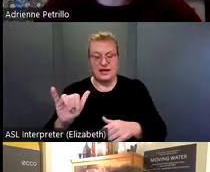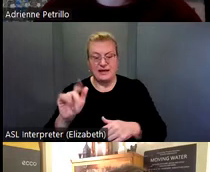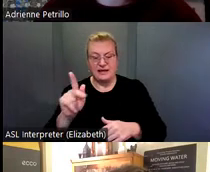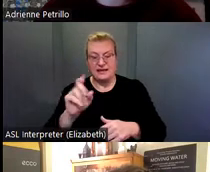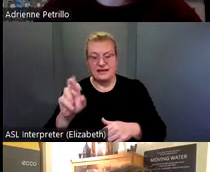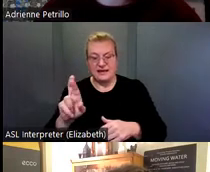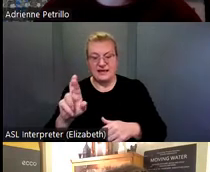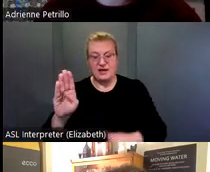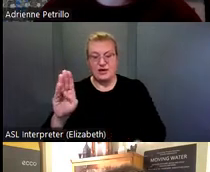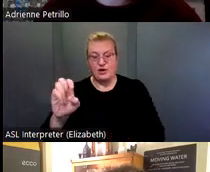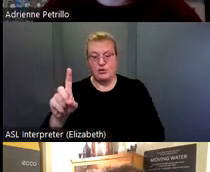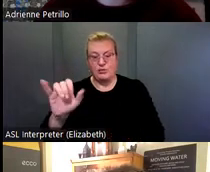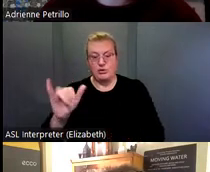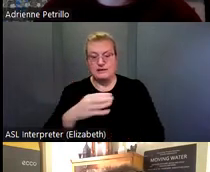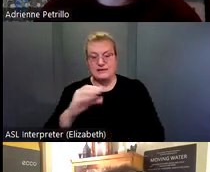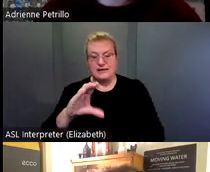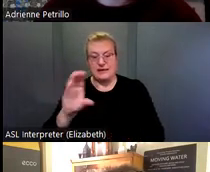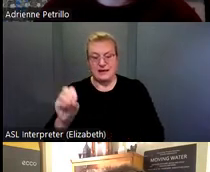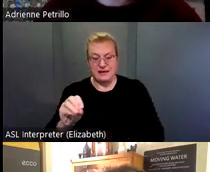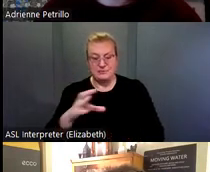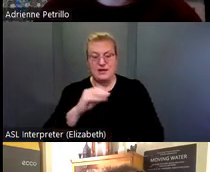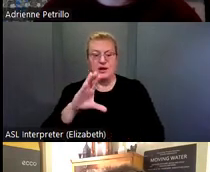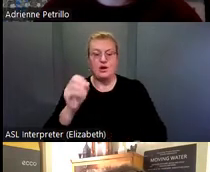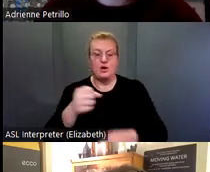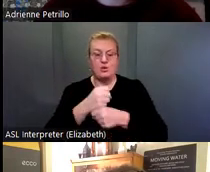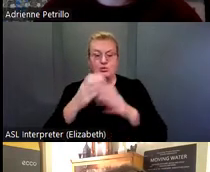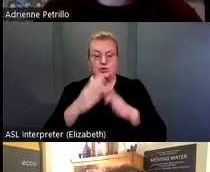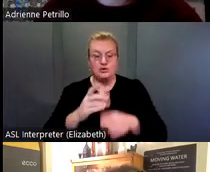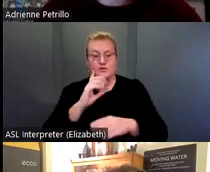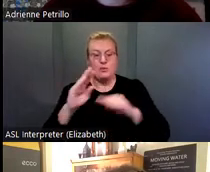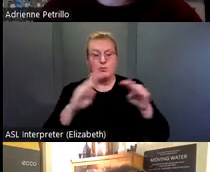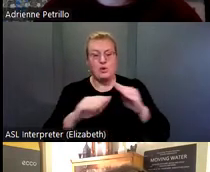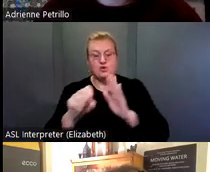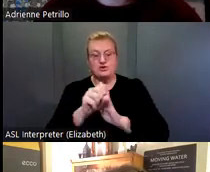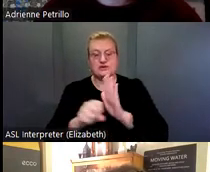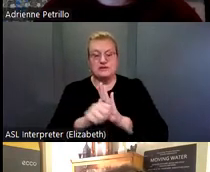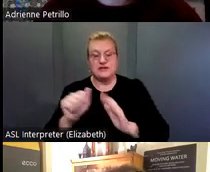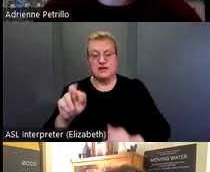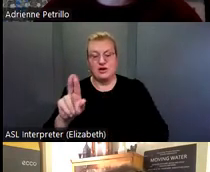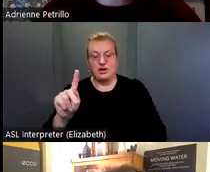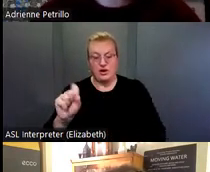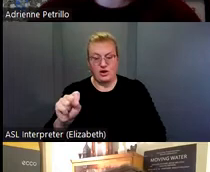and co-producer at Motion State Arts, which is an arts organization based in Providence, Rhode Island.